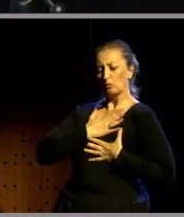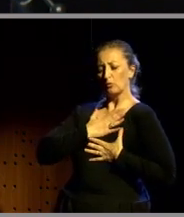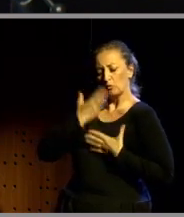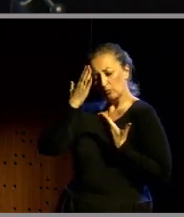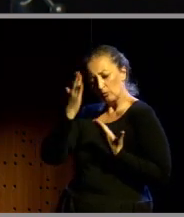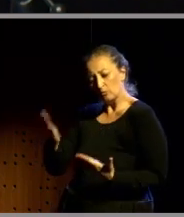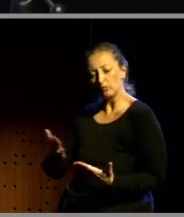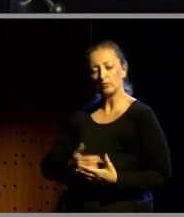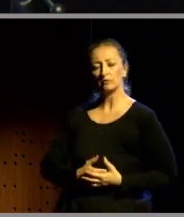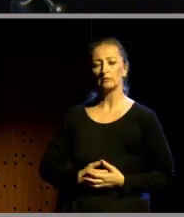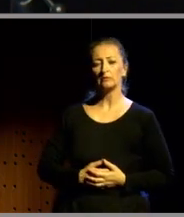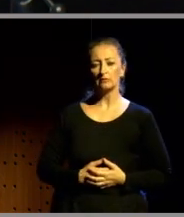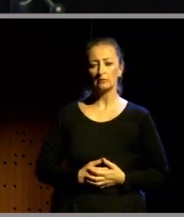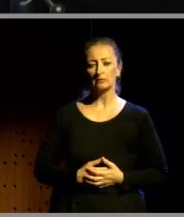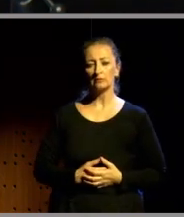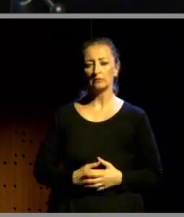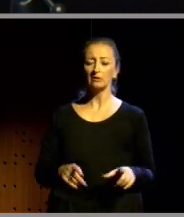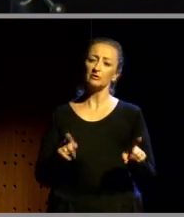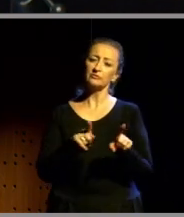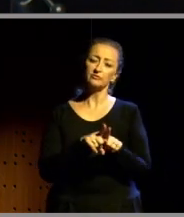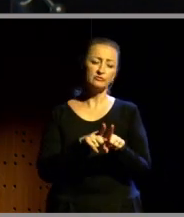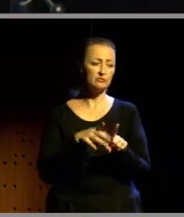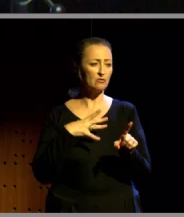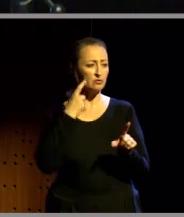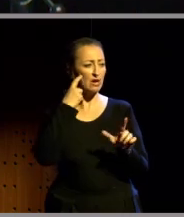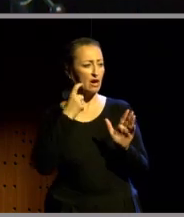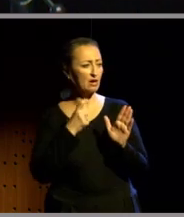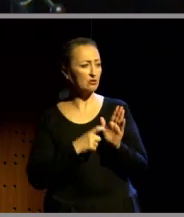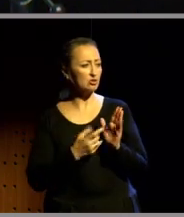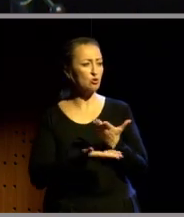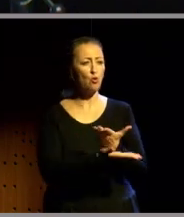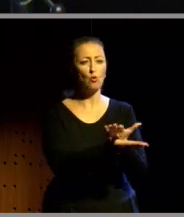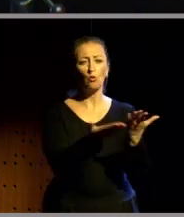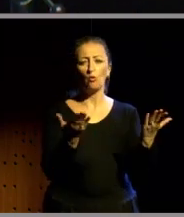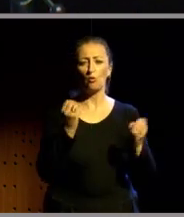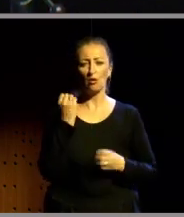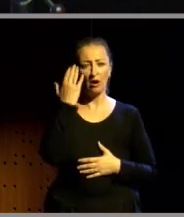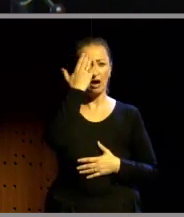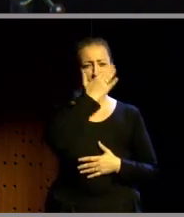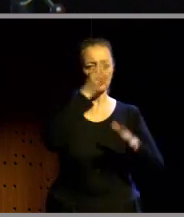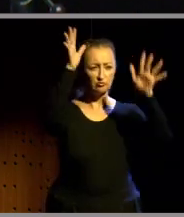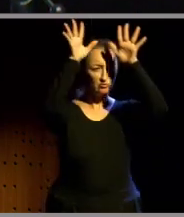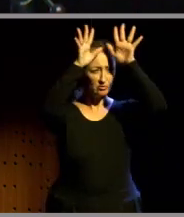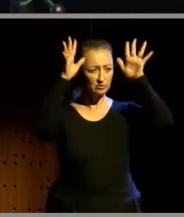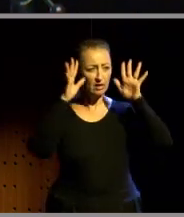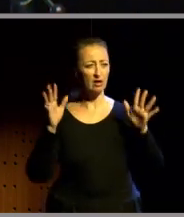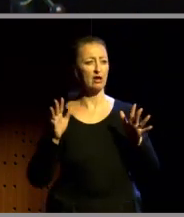I would also like to acknowledge all First Nation Elders and community here from all nations